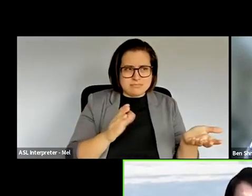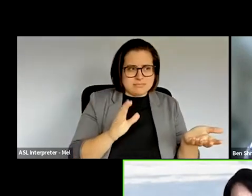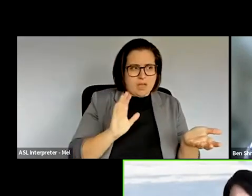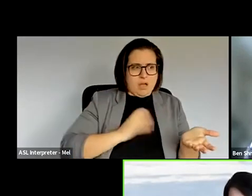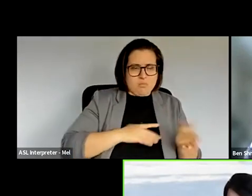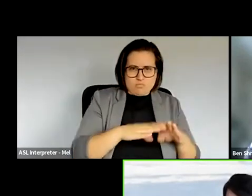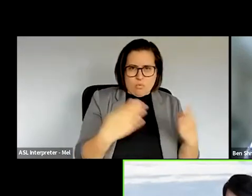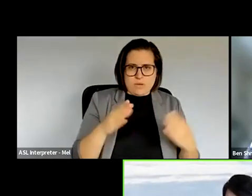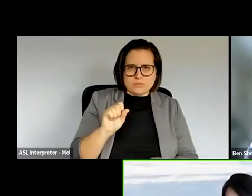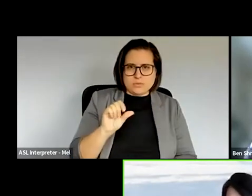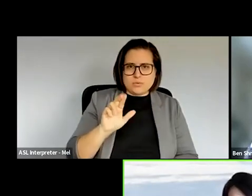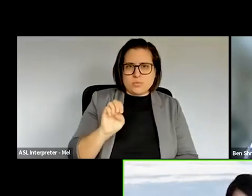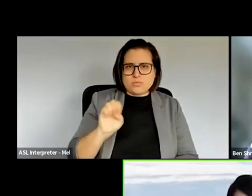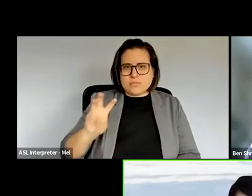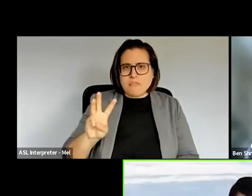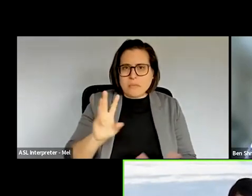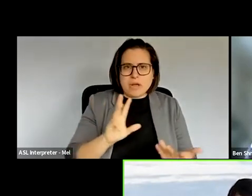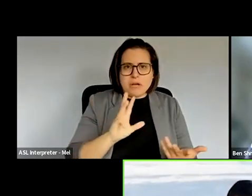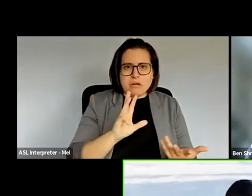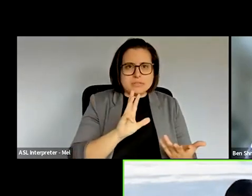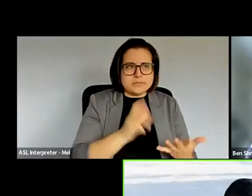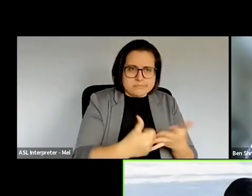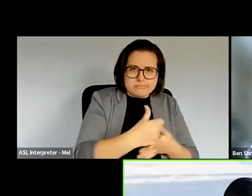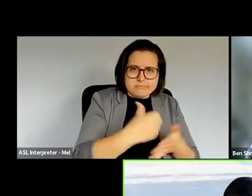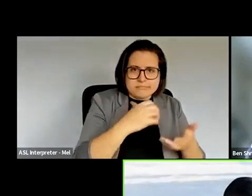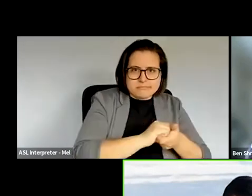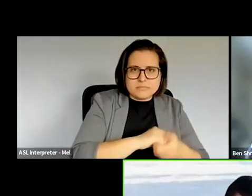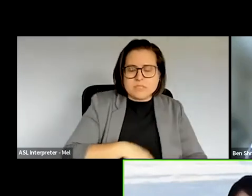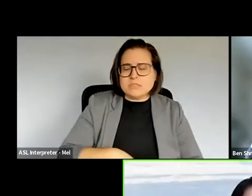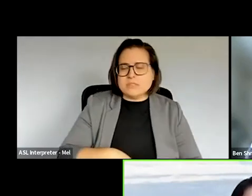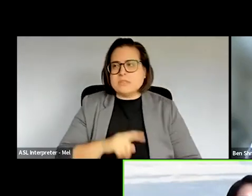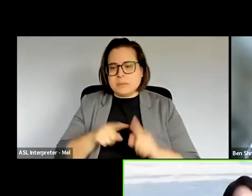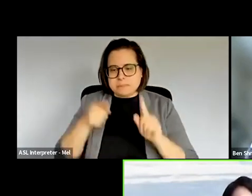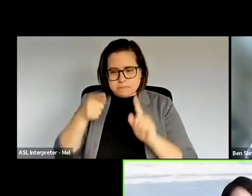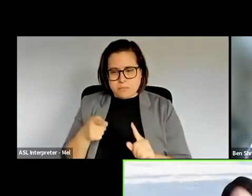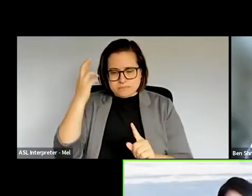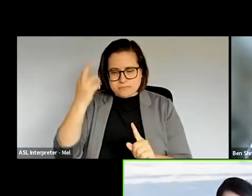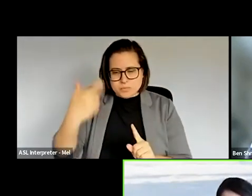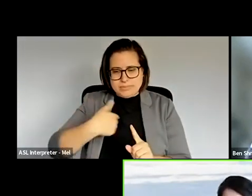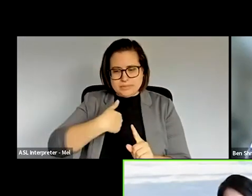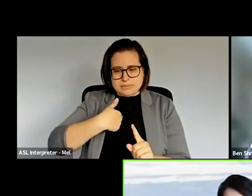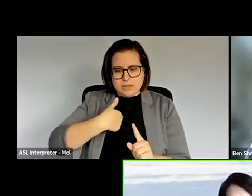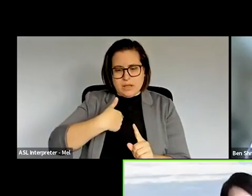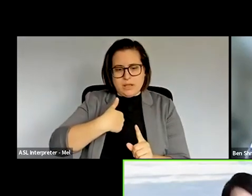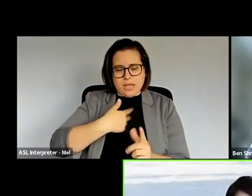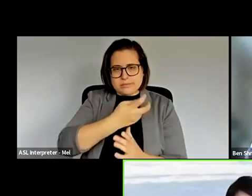So what I want to say is that the reason why I got into this project in the first